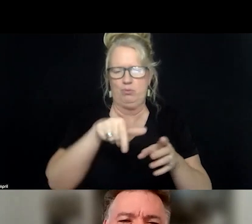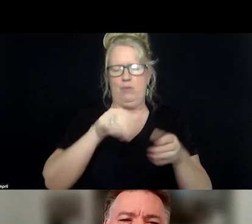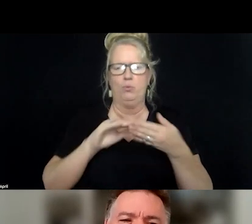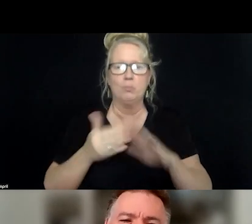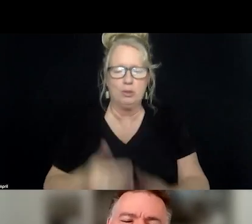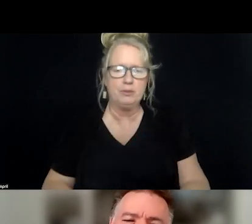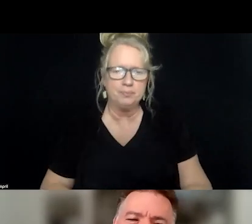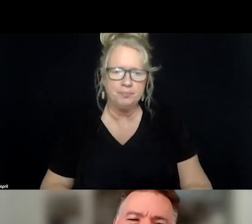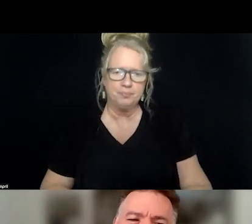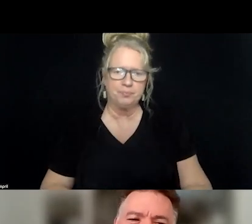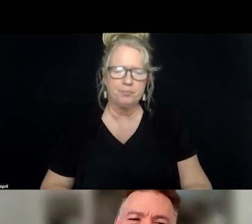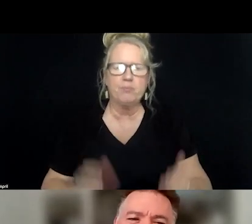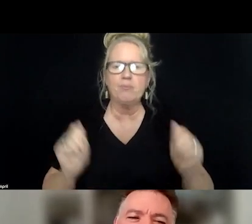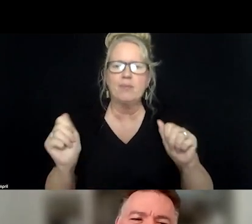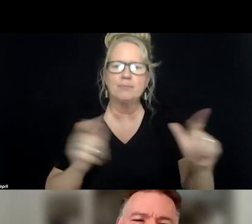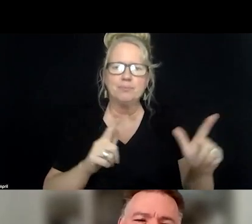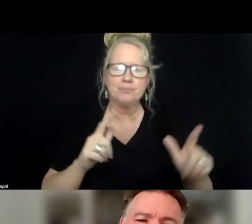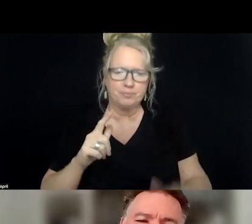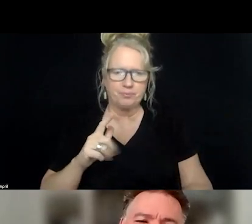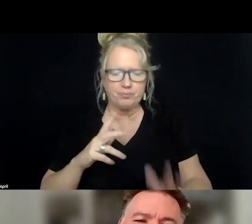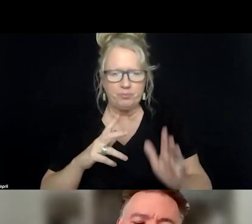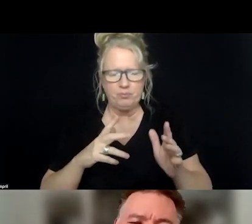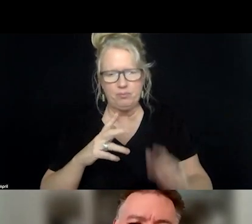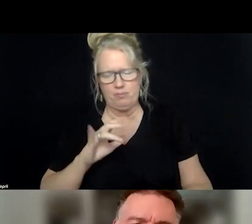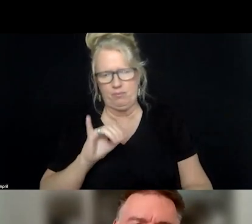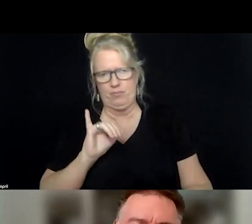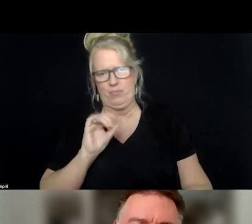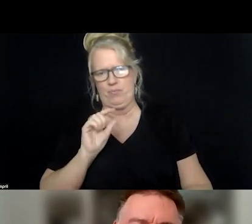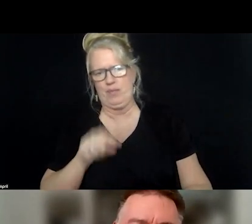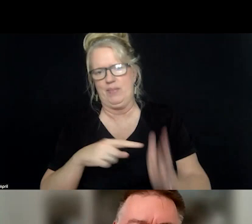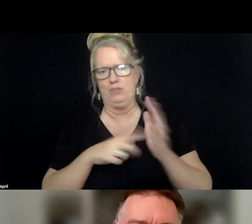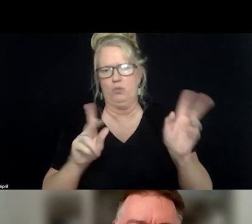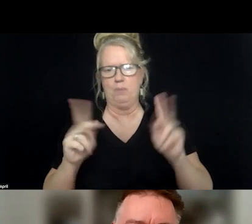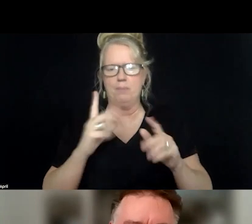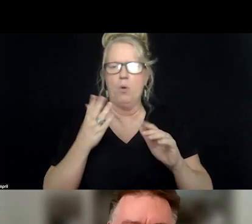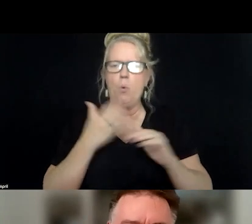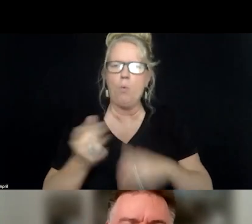ON THE NEXT SLIDE WE PULLED DOWN A POPULATION OF 12 MILLION.